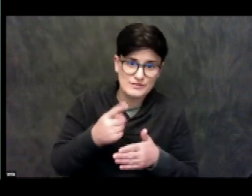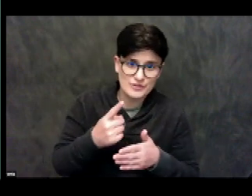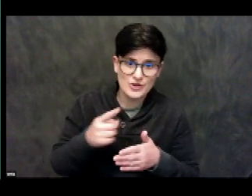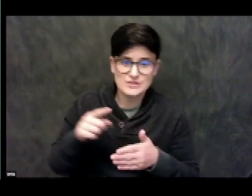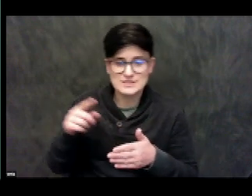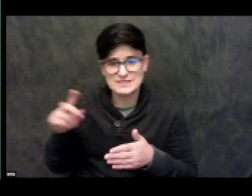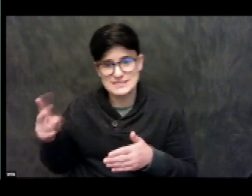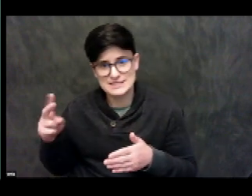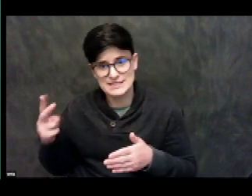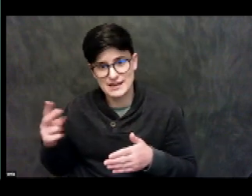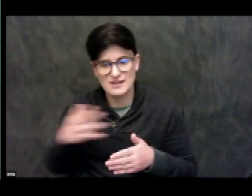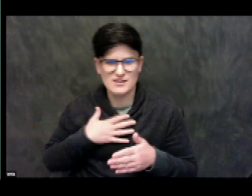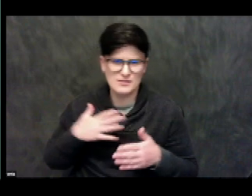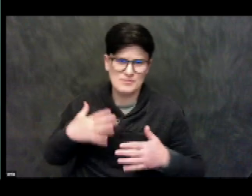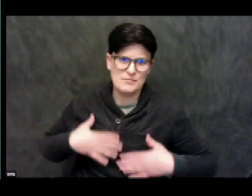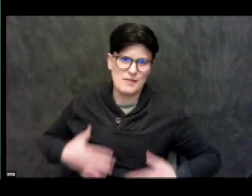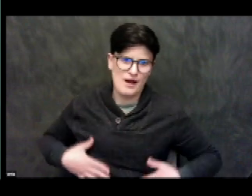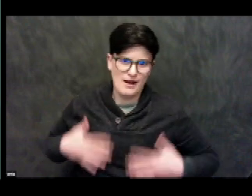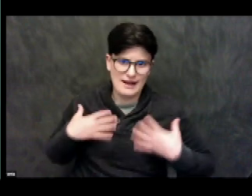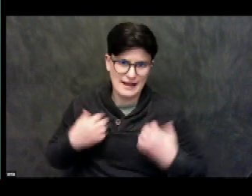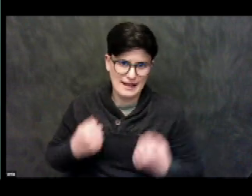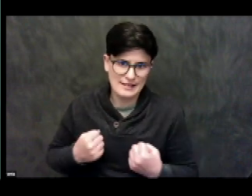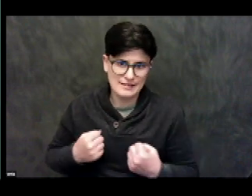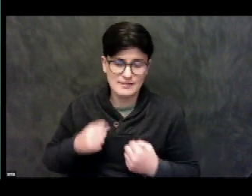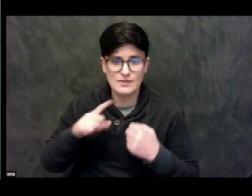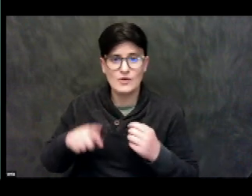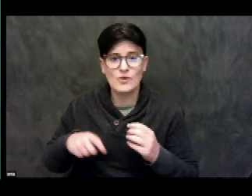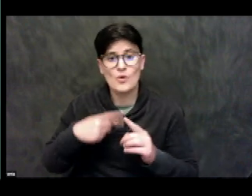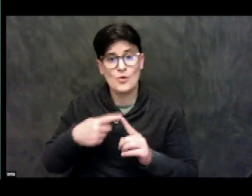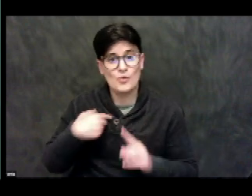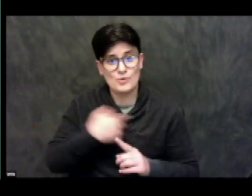And when we started thinking about the second pregnancy,